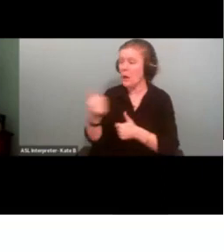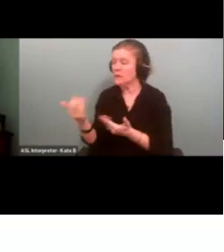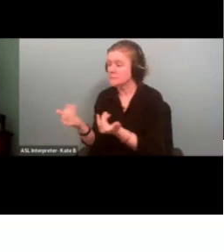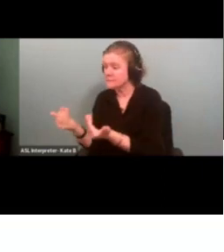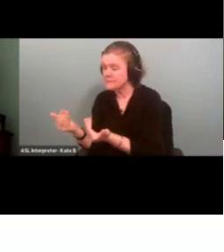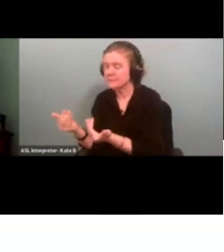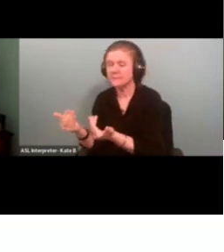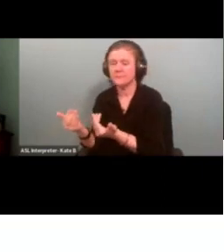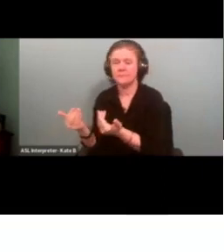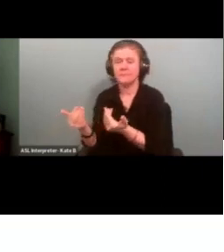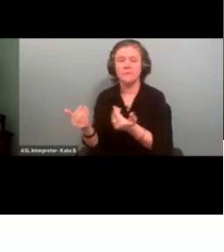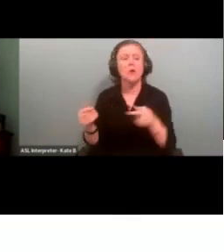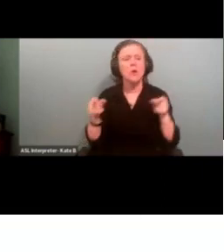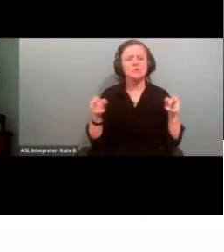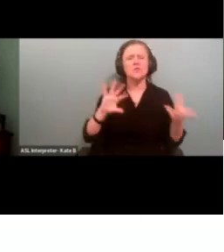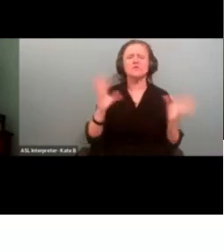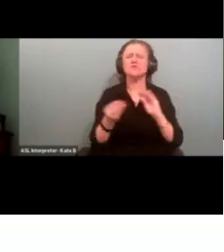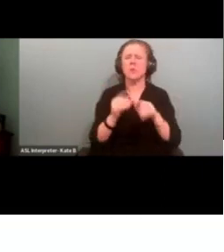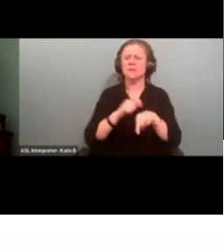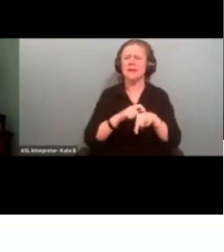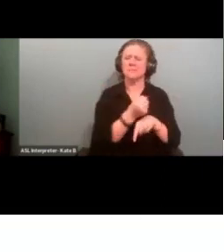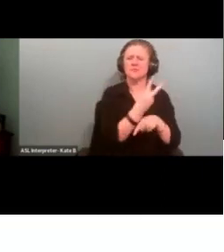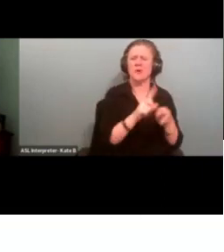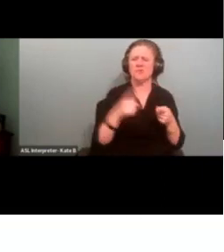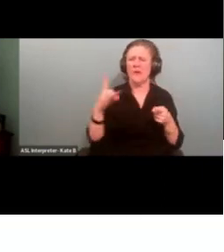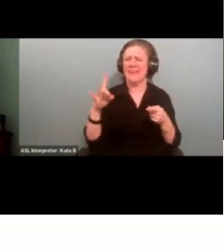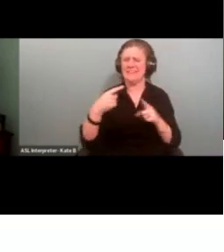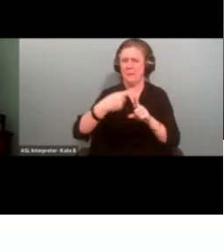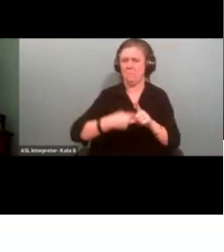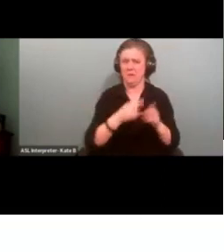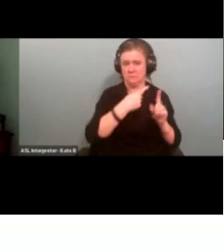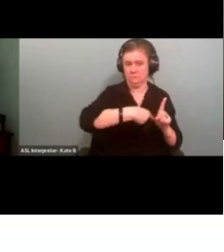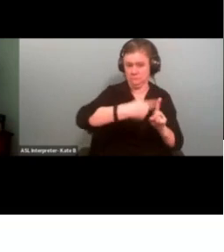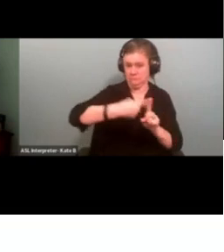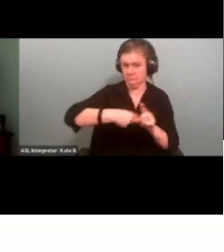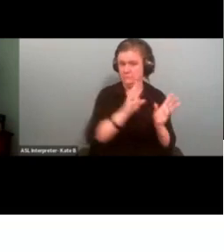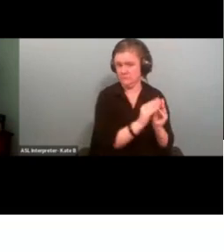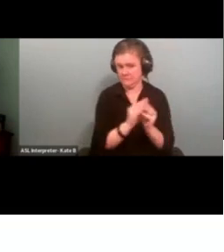12 to 18 months, this wraparound team is meeting monthly. And